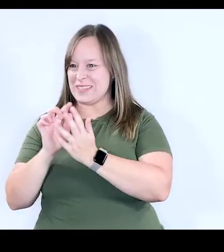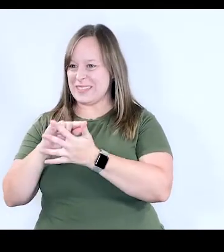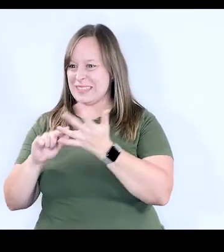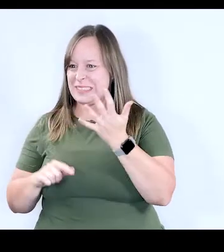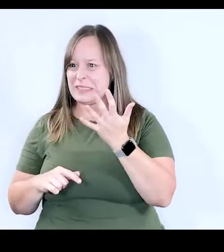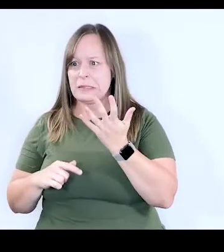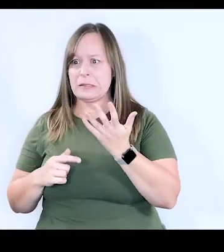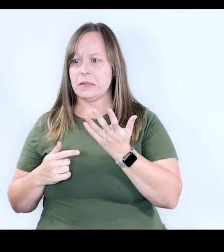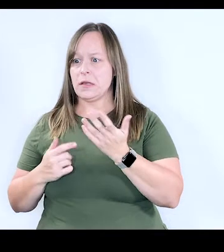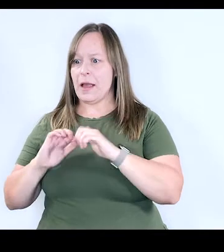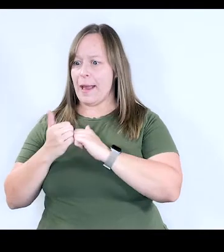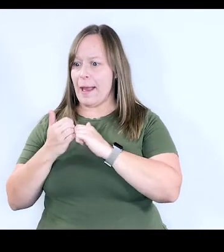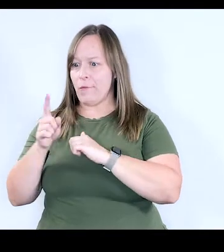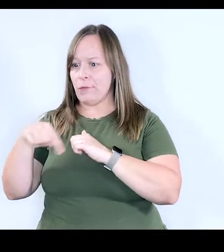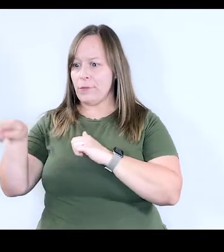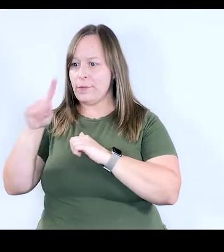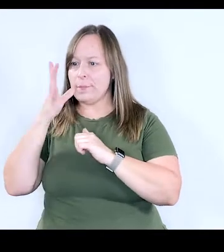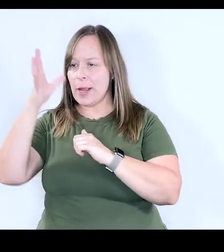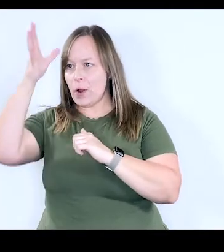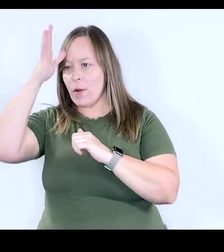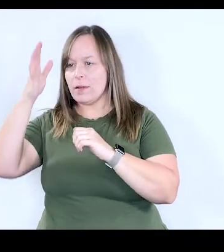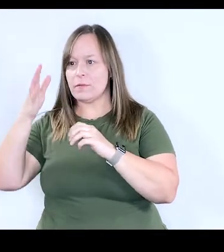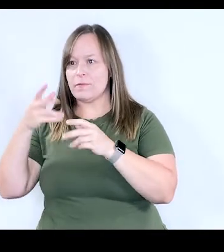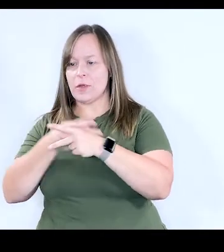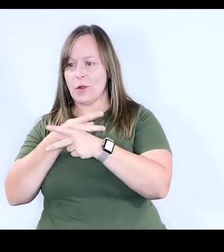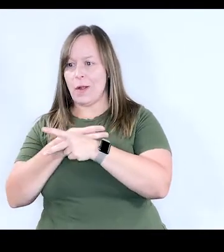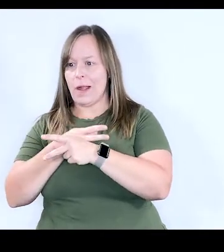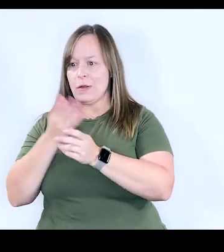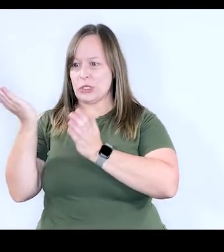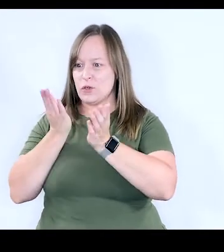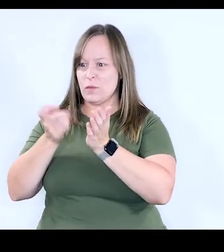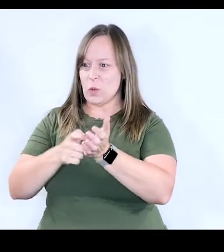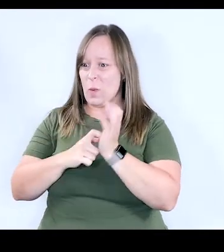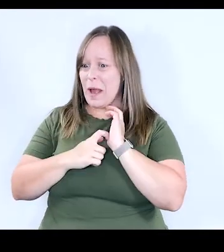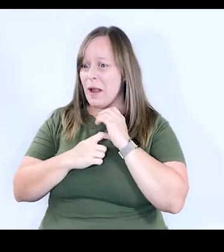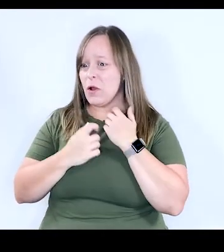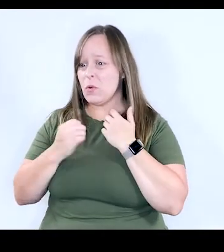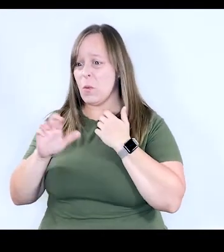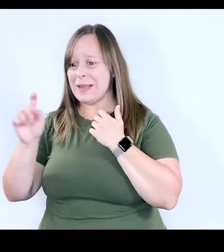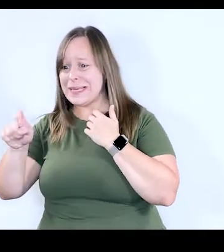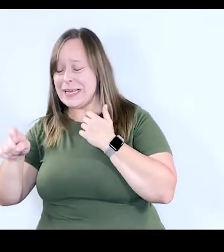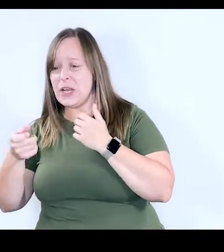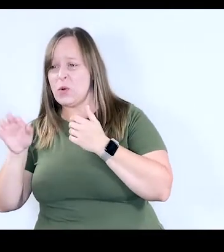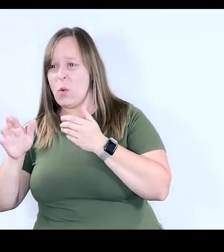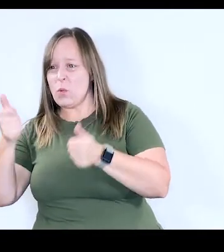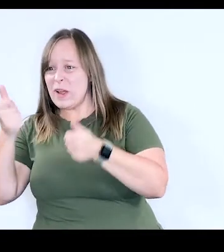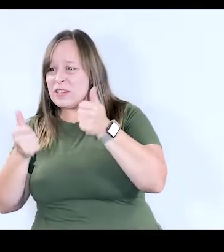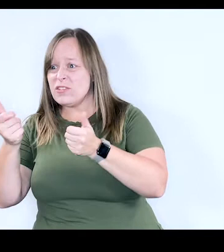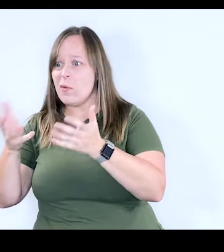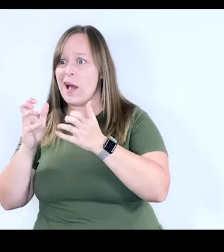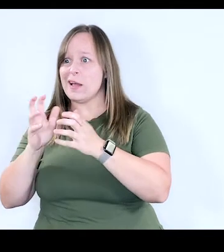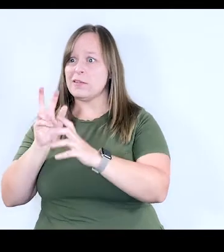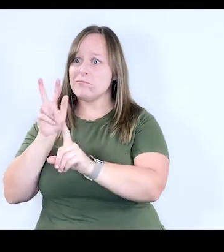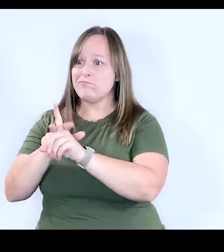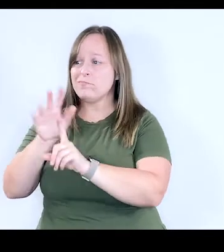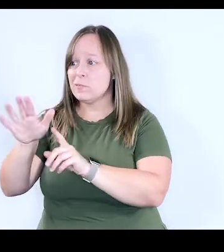And how do they determine whether or not these services are needed, or what services are needed for their student?